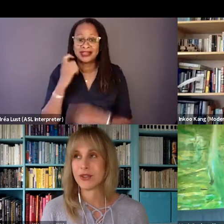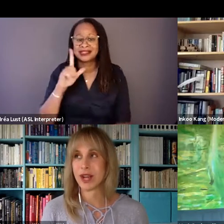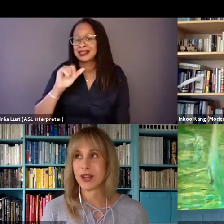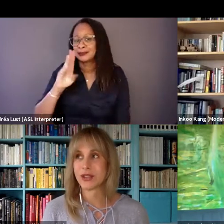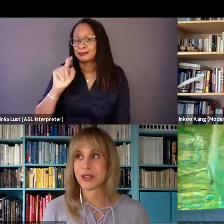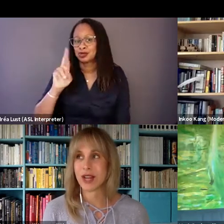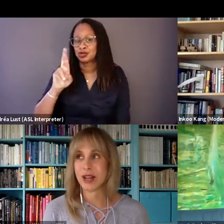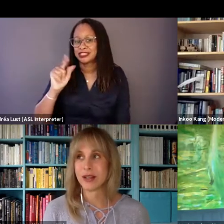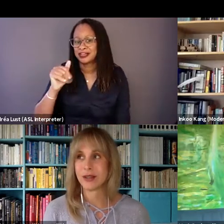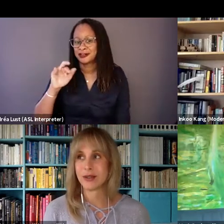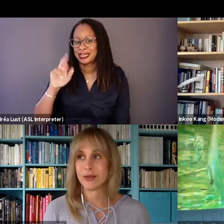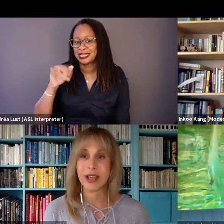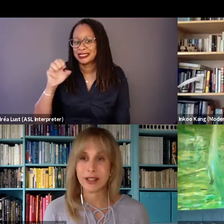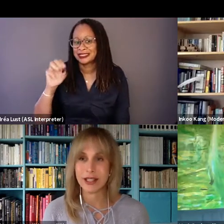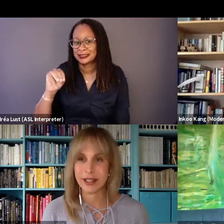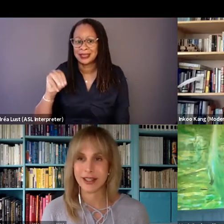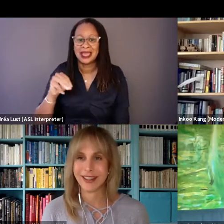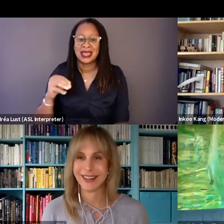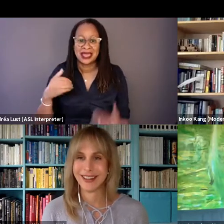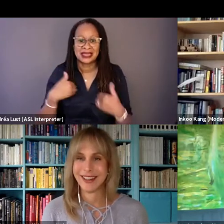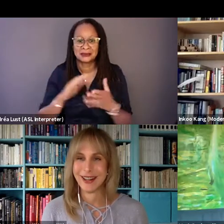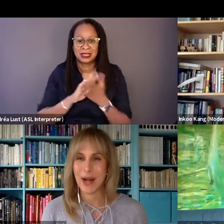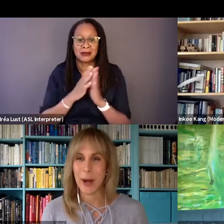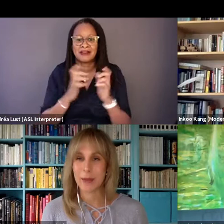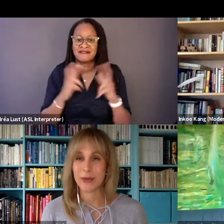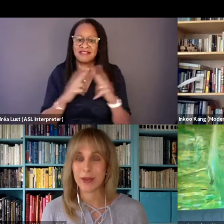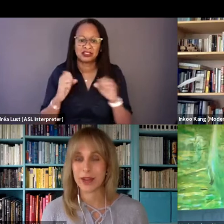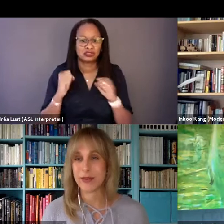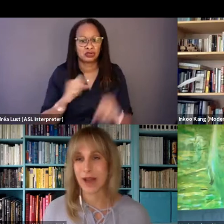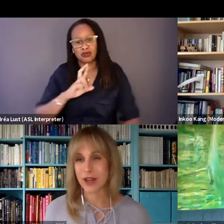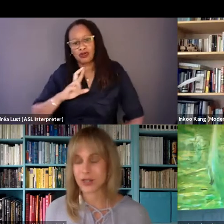such a right leaning kind of faction in many ways,